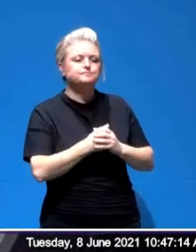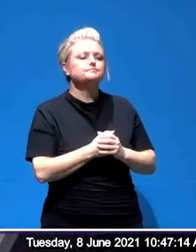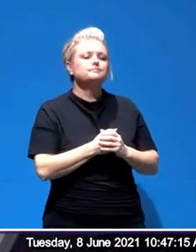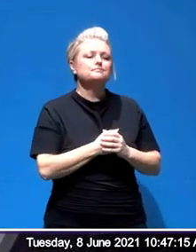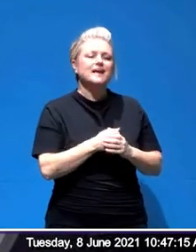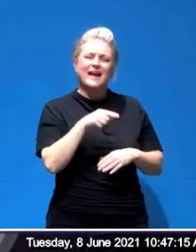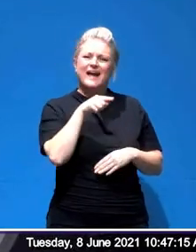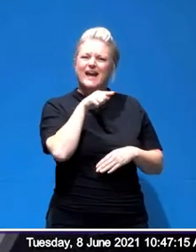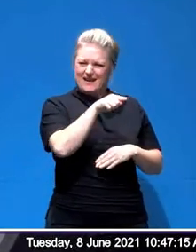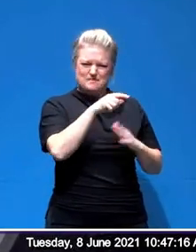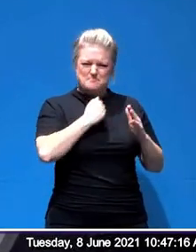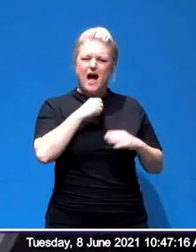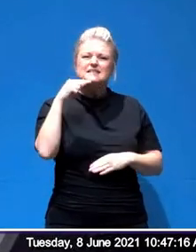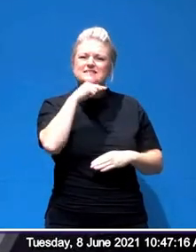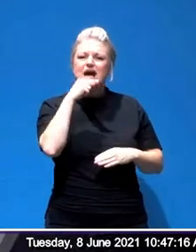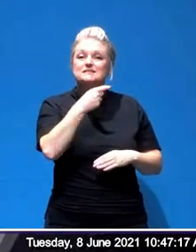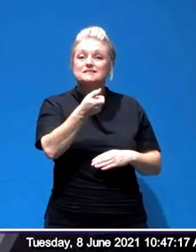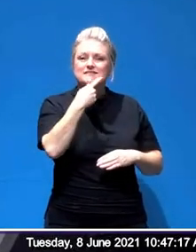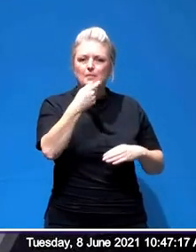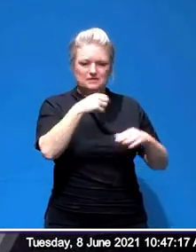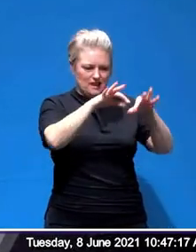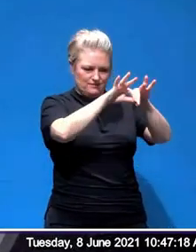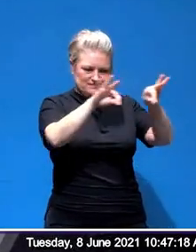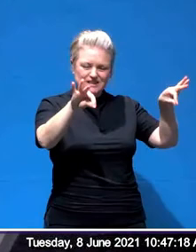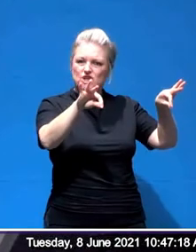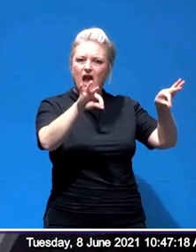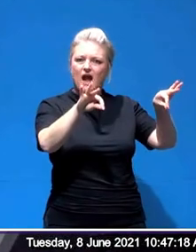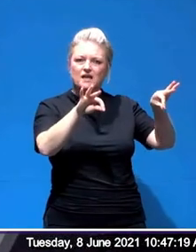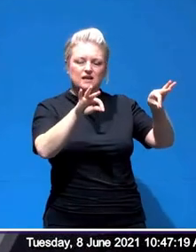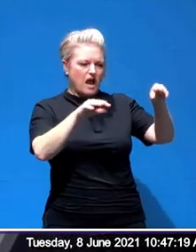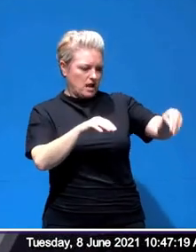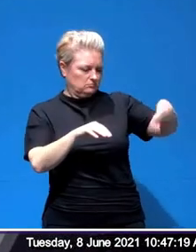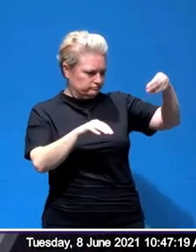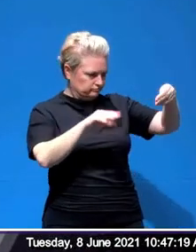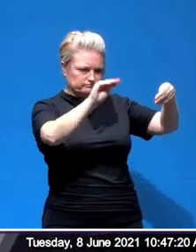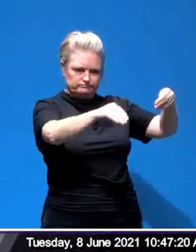ABP gave me only one sachet of tablets and I knew Daniel had two sachets of